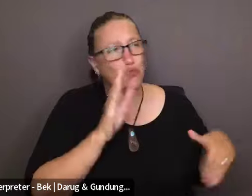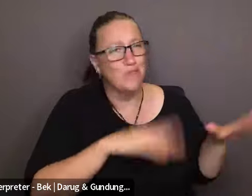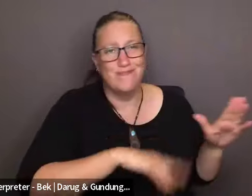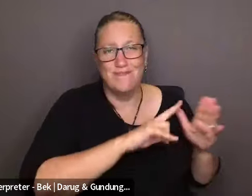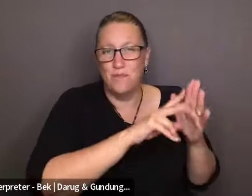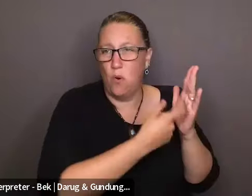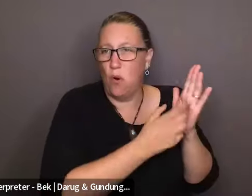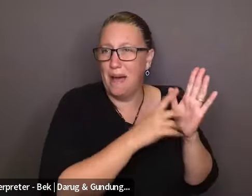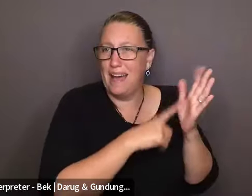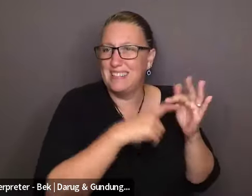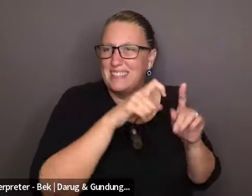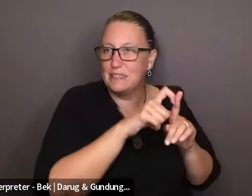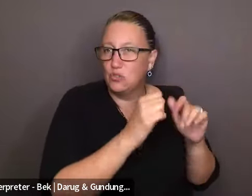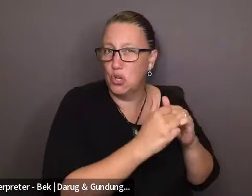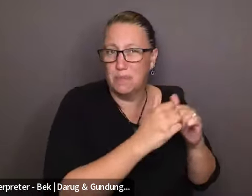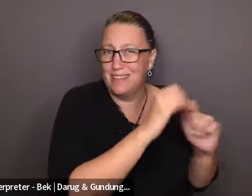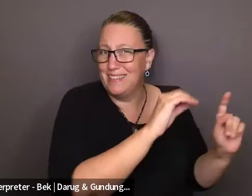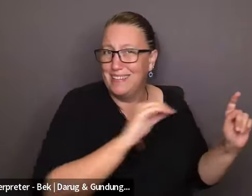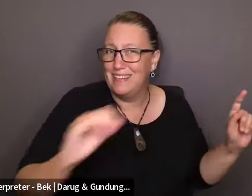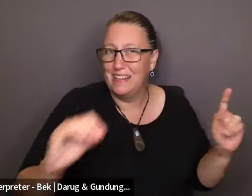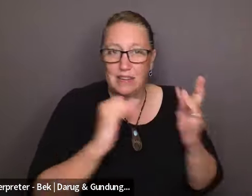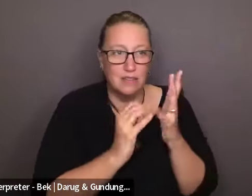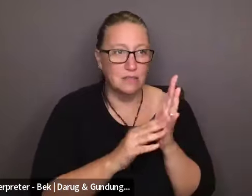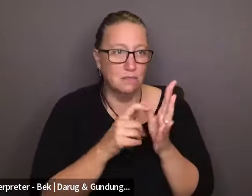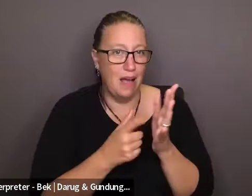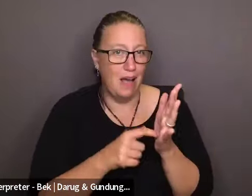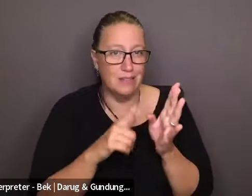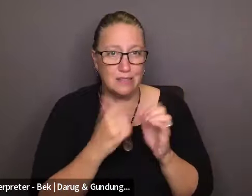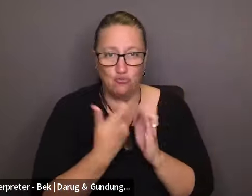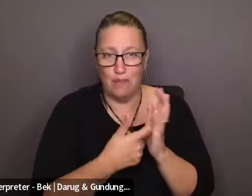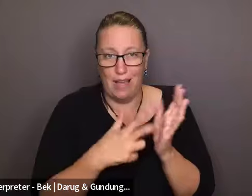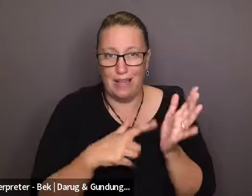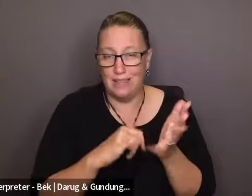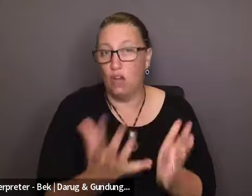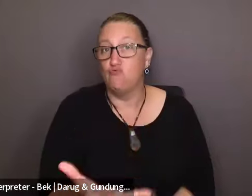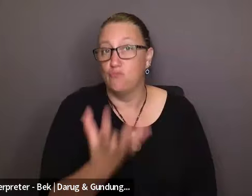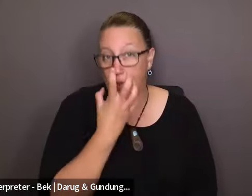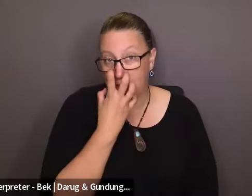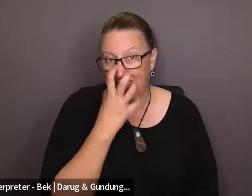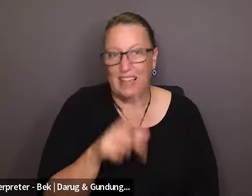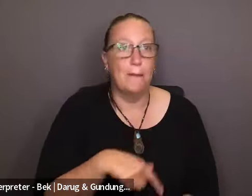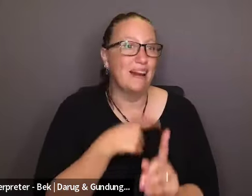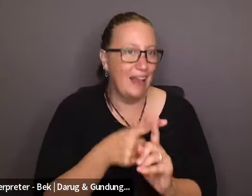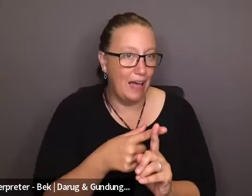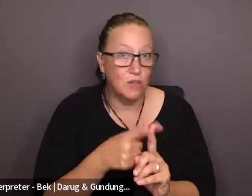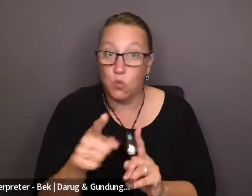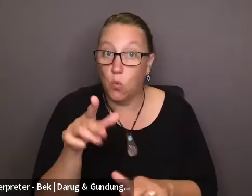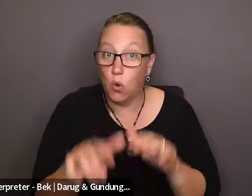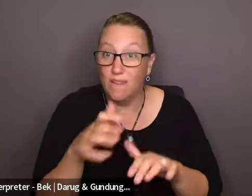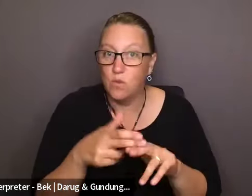might forget to do, but that's the thing that we found, that if people were trying to paste from beautifully